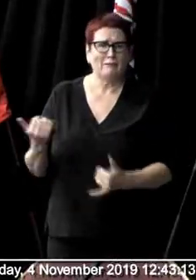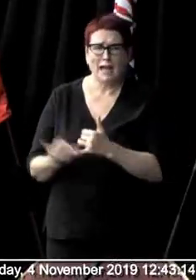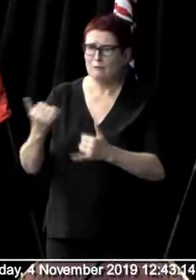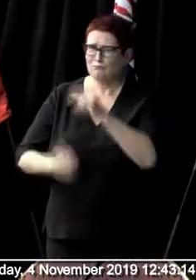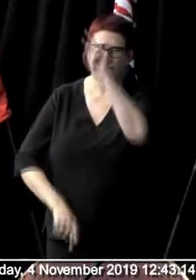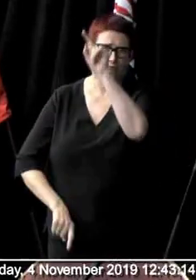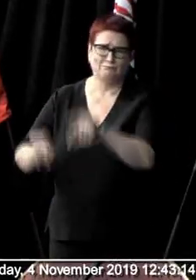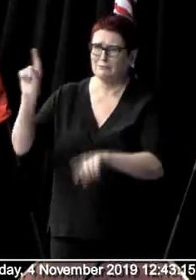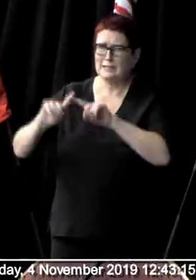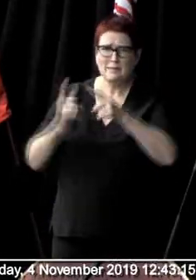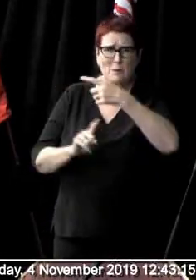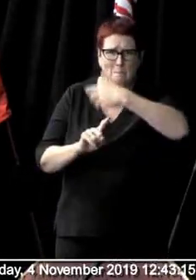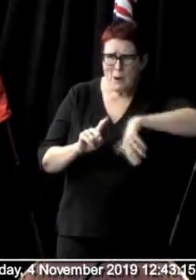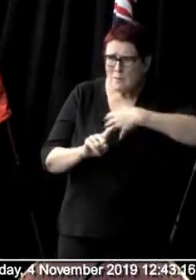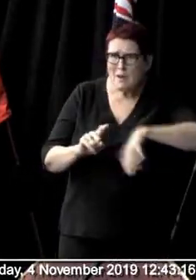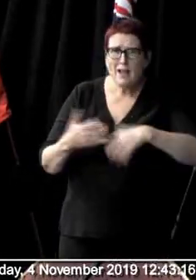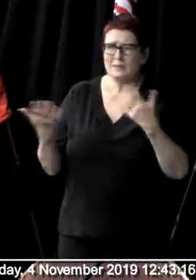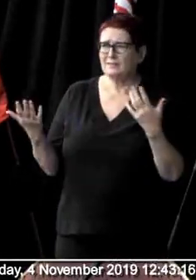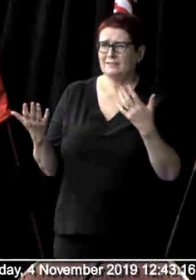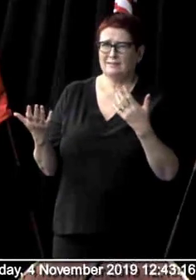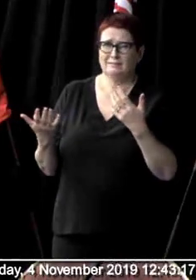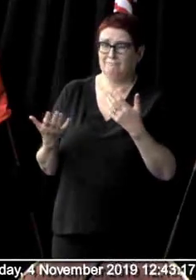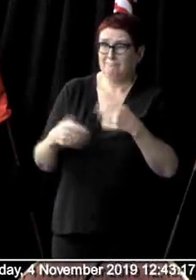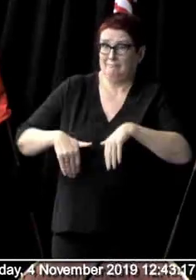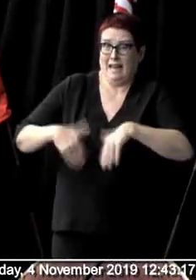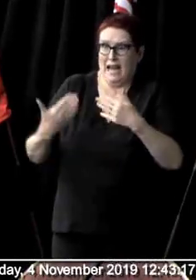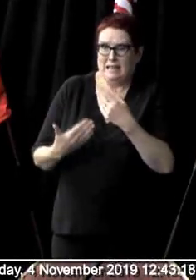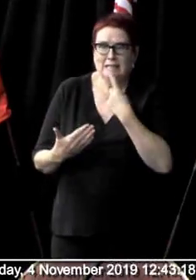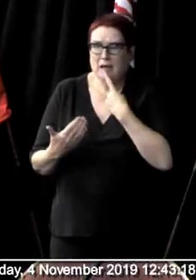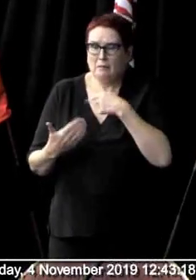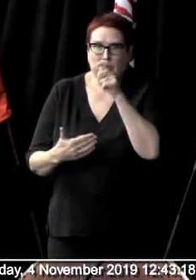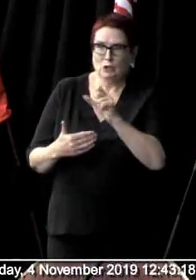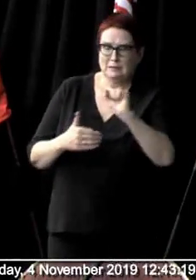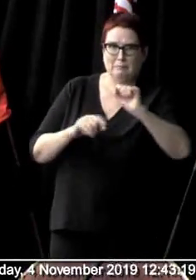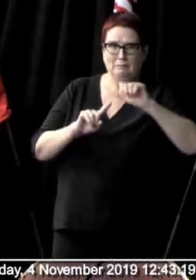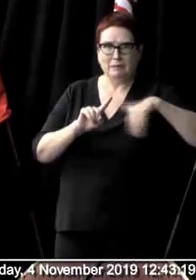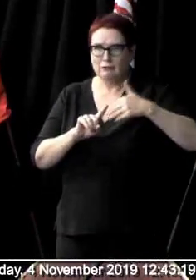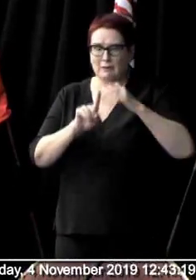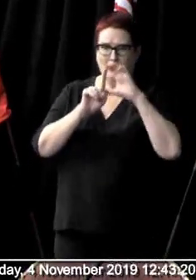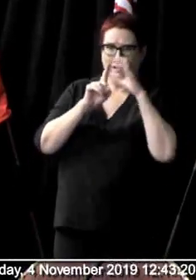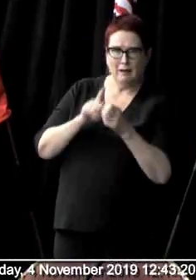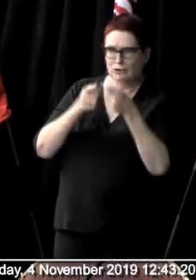Every – every demographic that you can think of goes to that school.